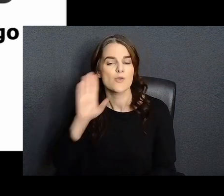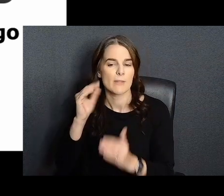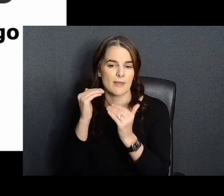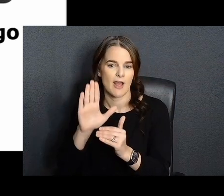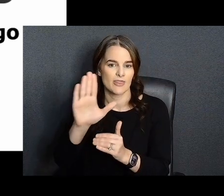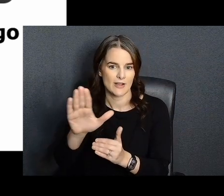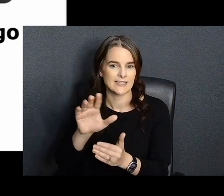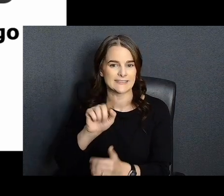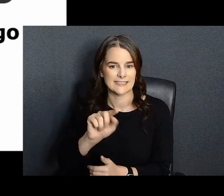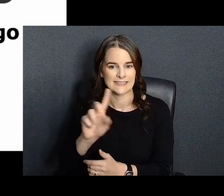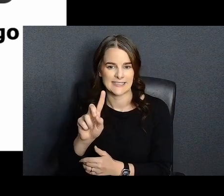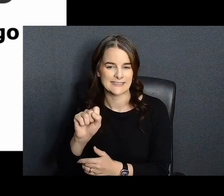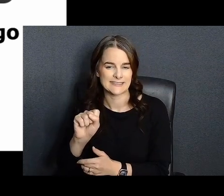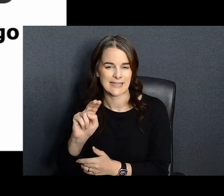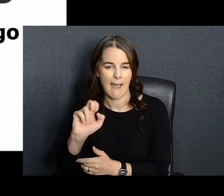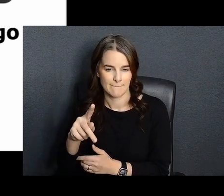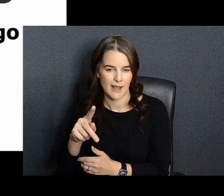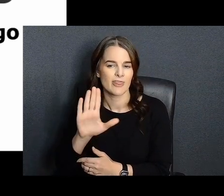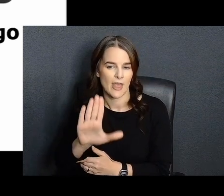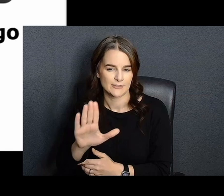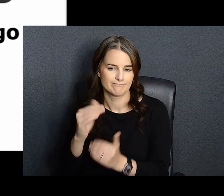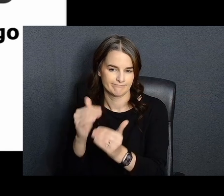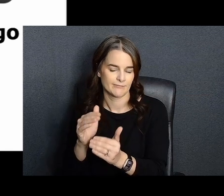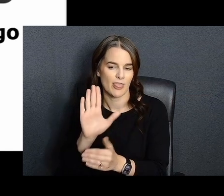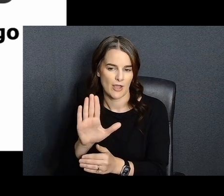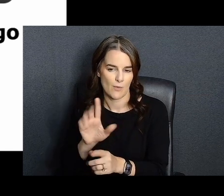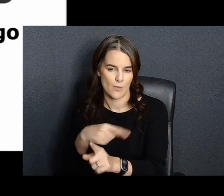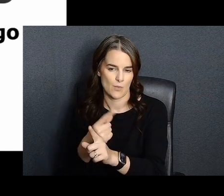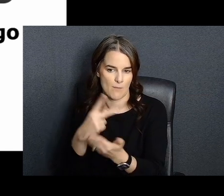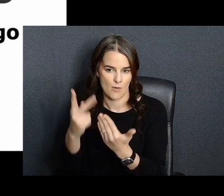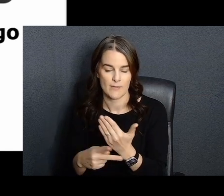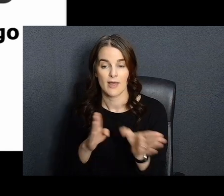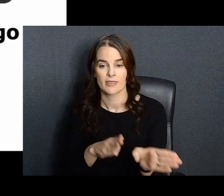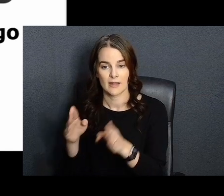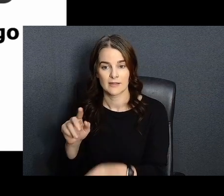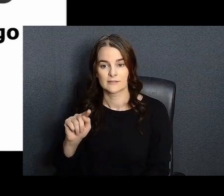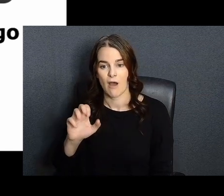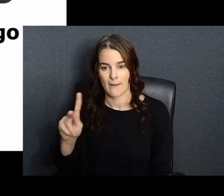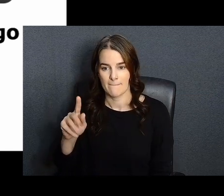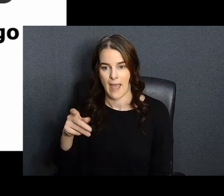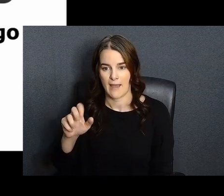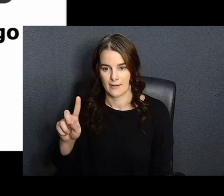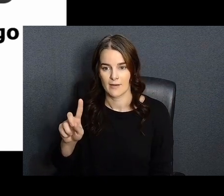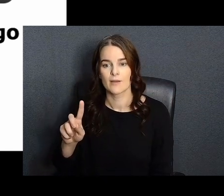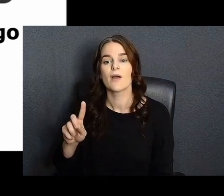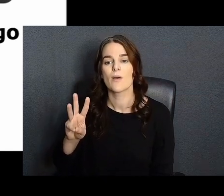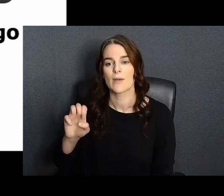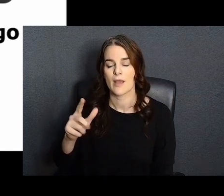Next up we have the TalkPad Wego edition from the company Talk to Me Technologies Smartbox, now that they've merged.